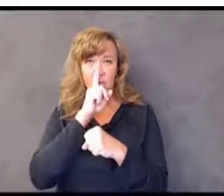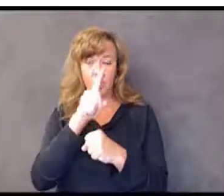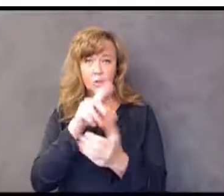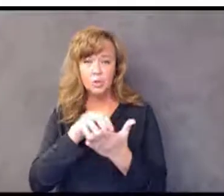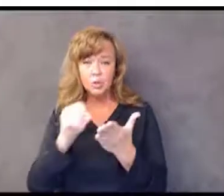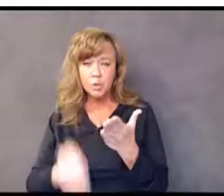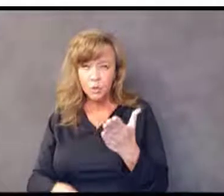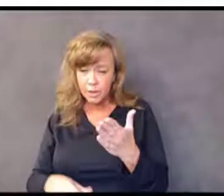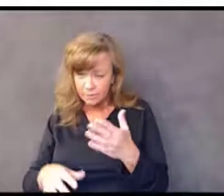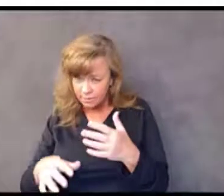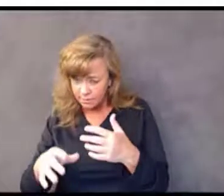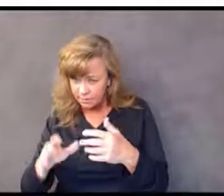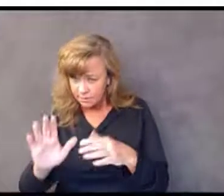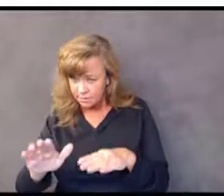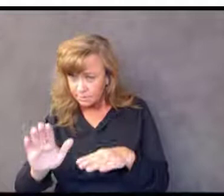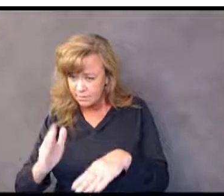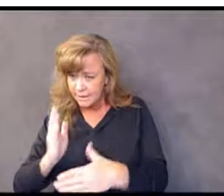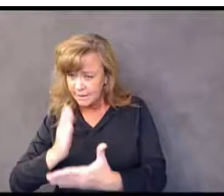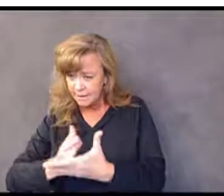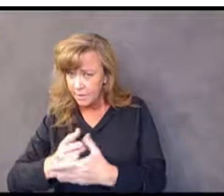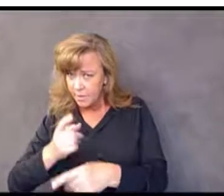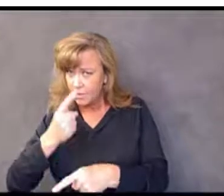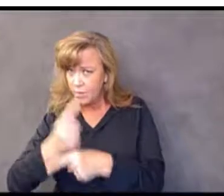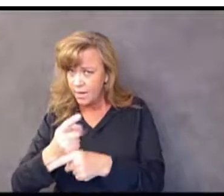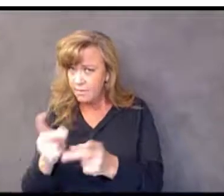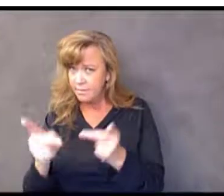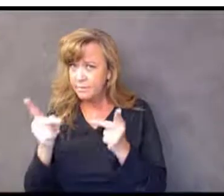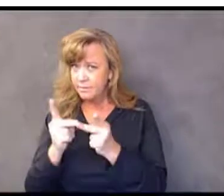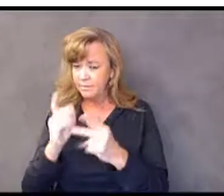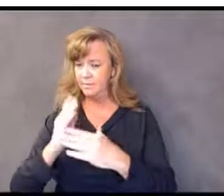at the appropriate stopping points between subtests.